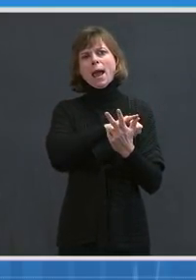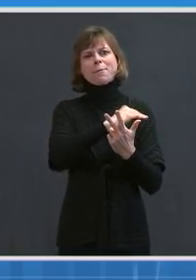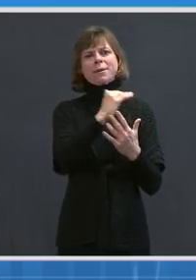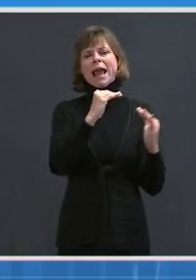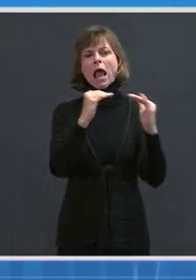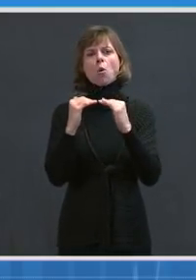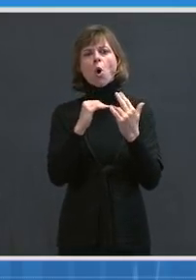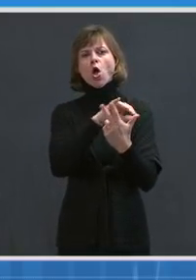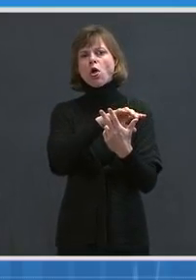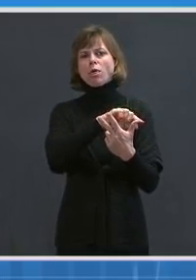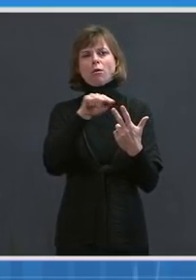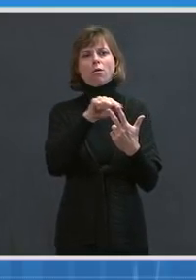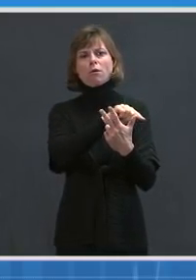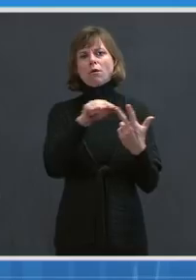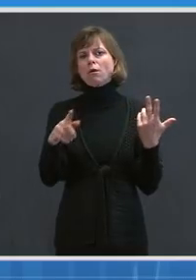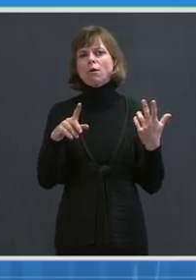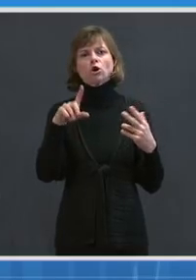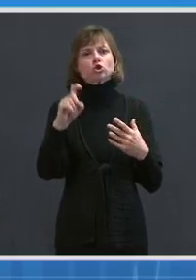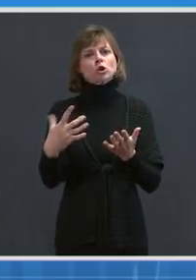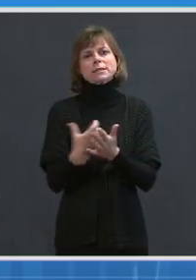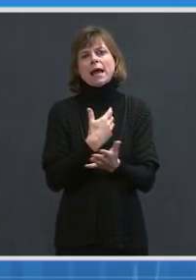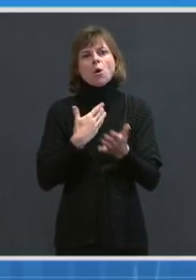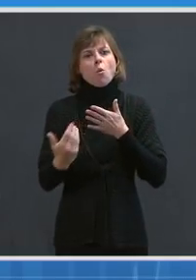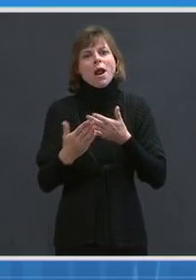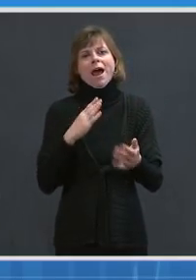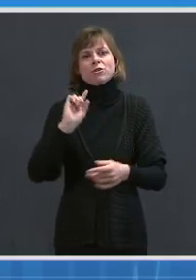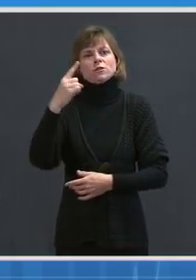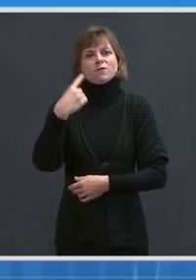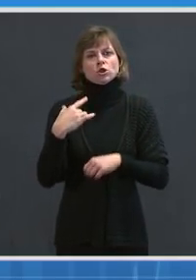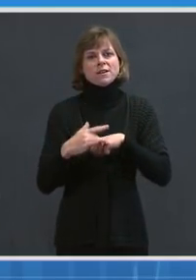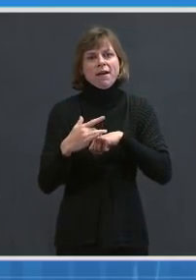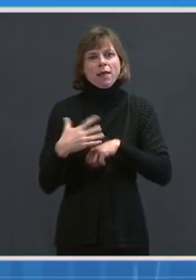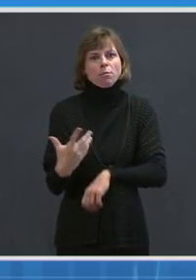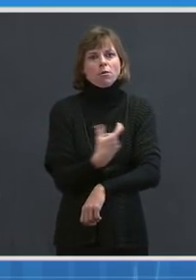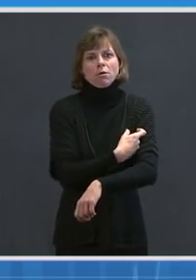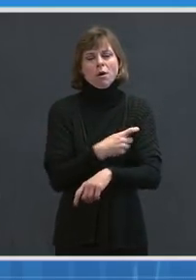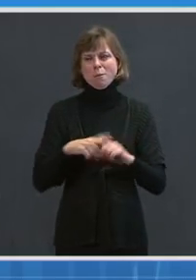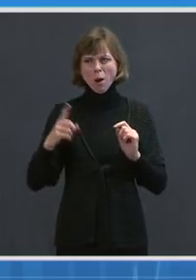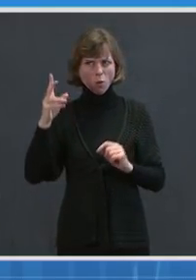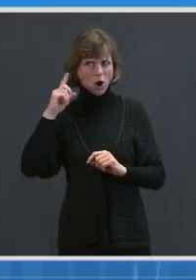as soon as whichever vaccine is available to them. But we heard Detroit's Mayor Duggan